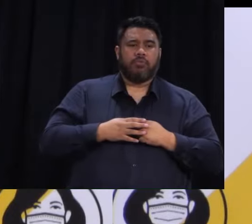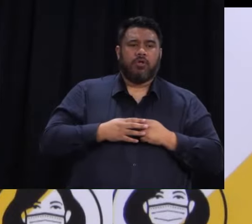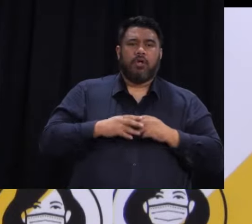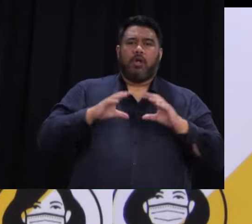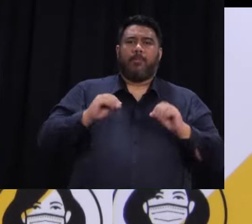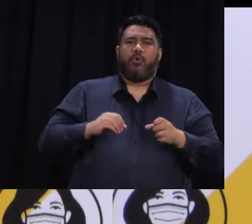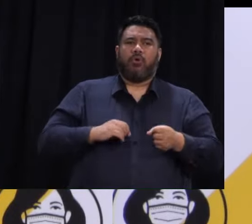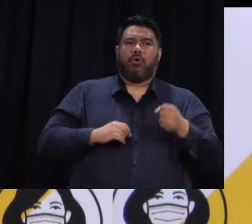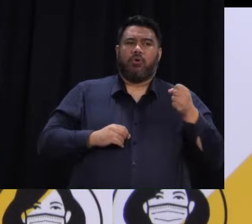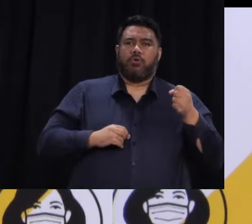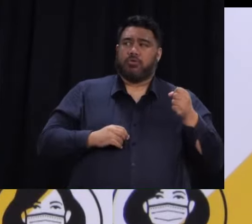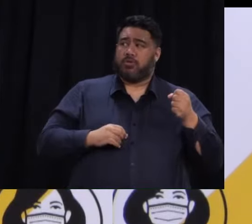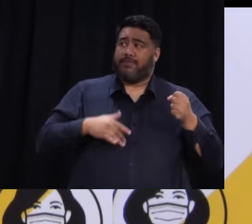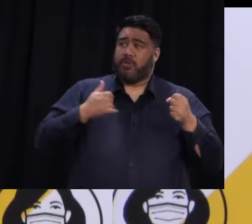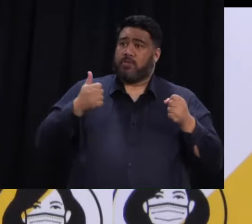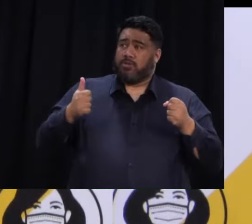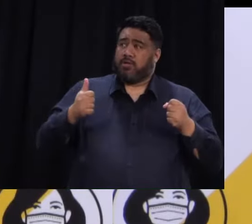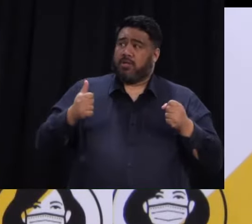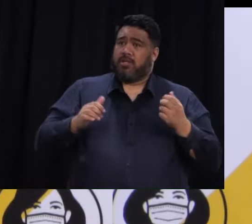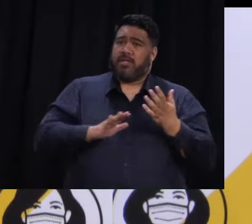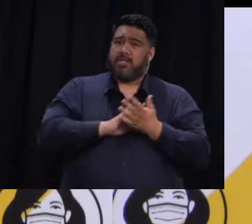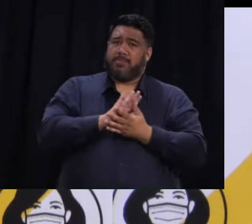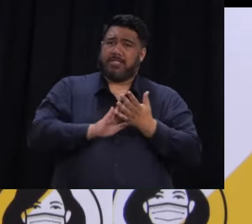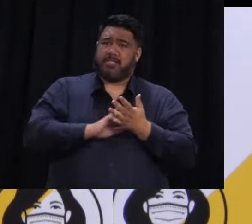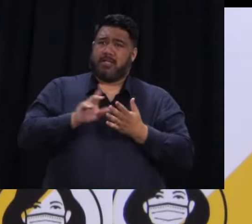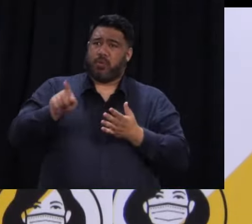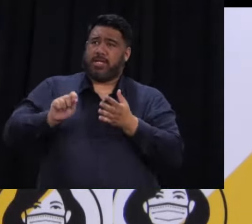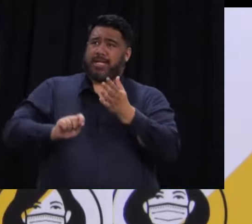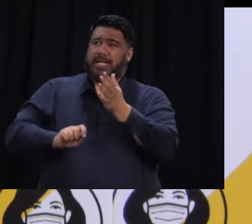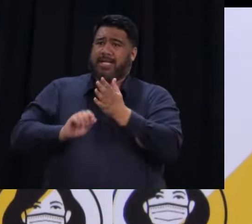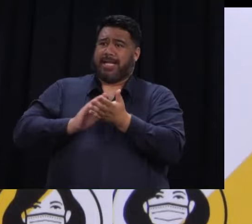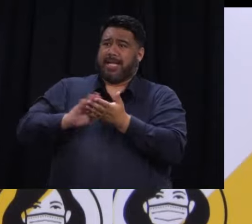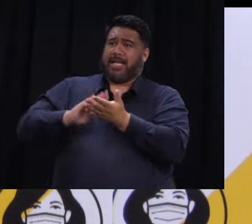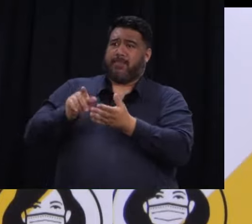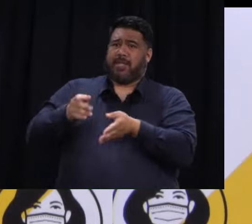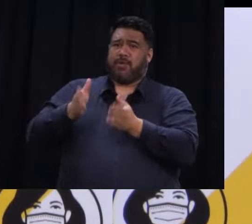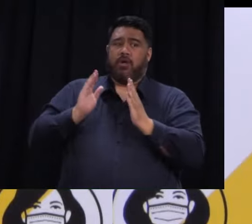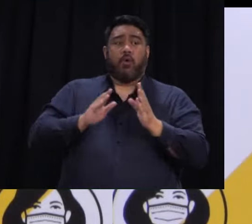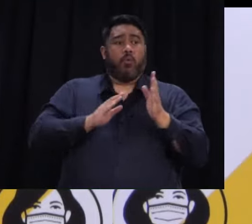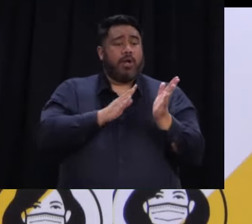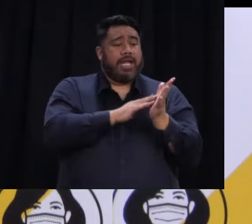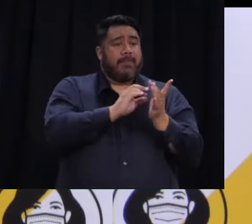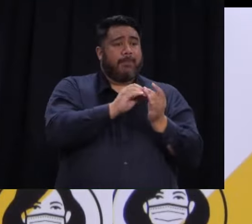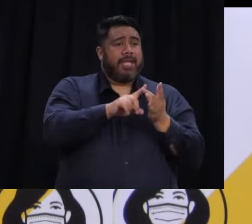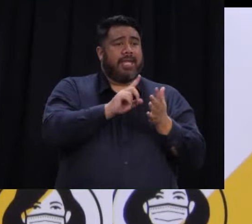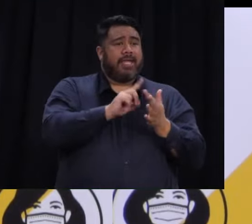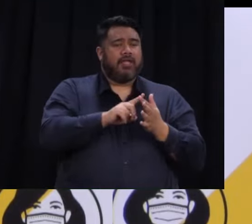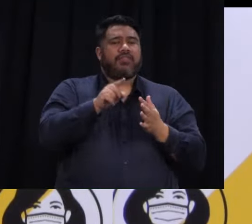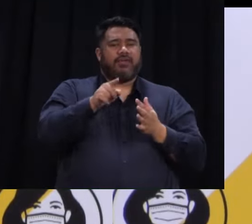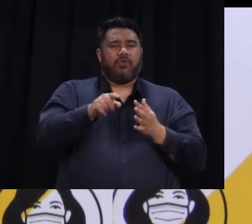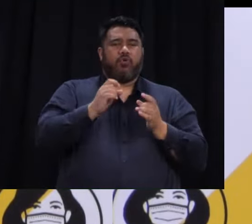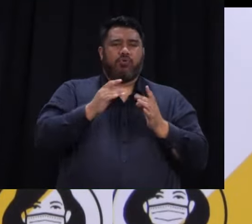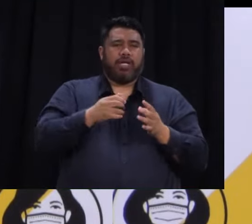Just very quickly. Do you think that the pause